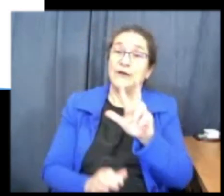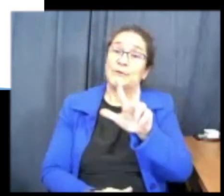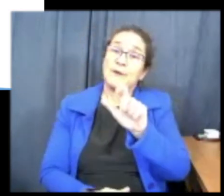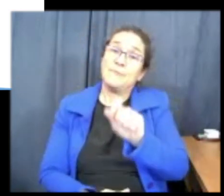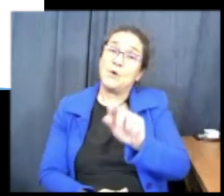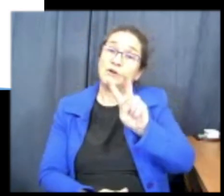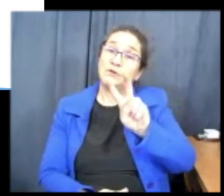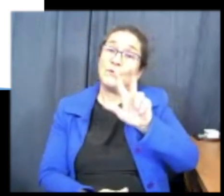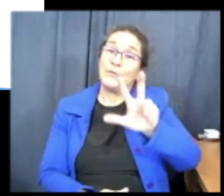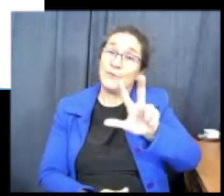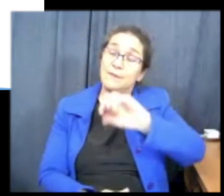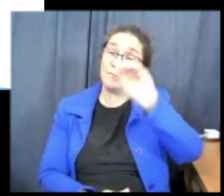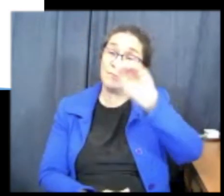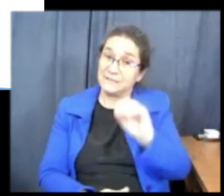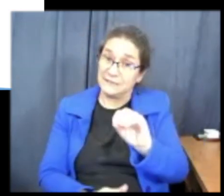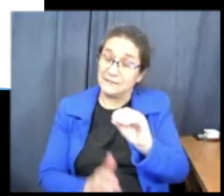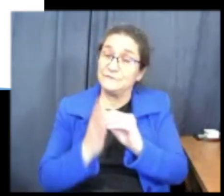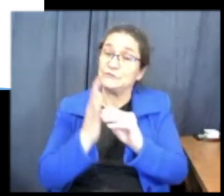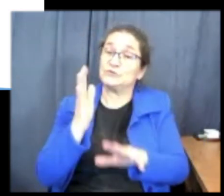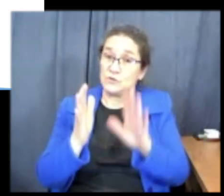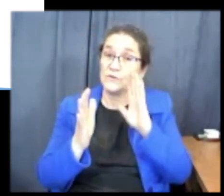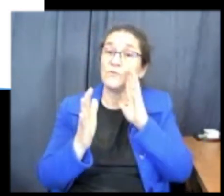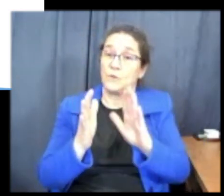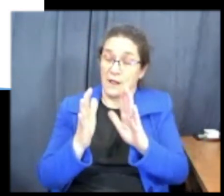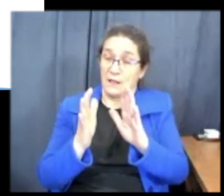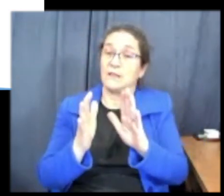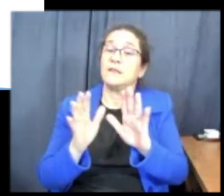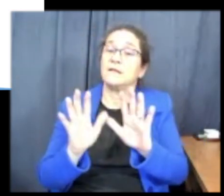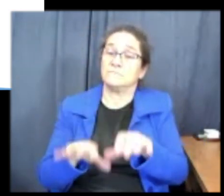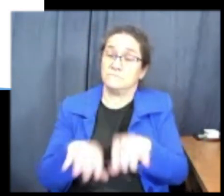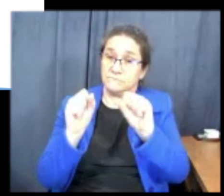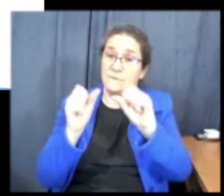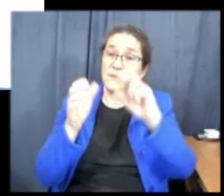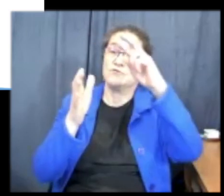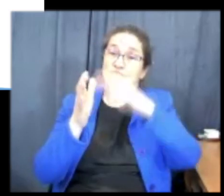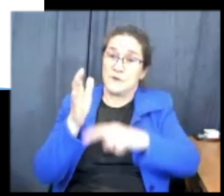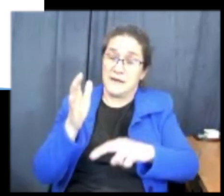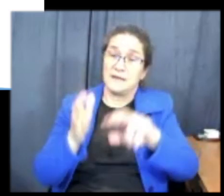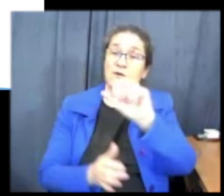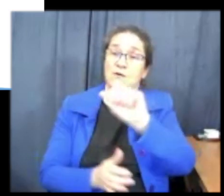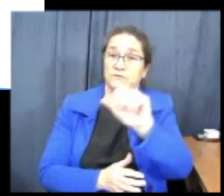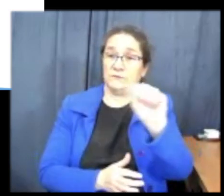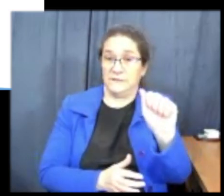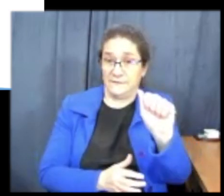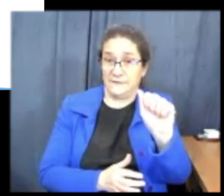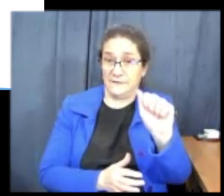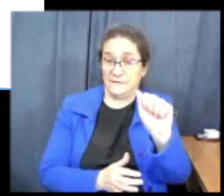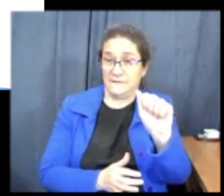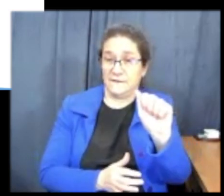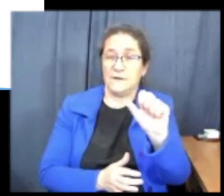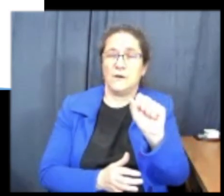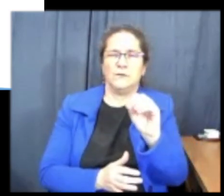who were taking the reading alternate assessment. And so we really want to look at why